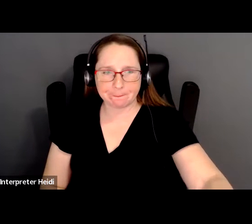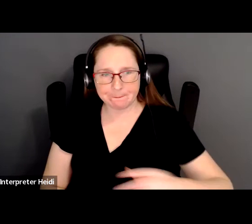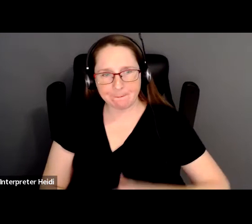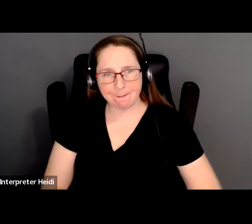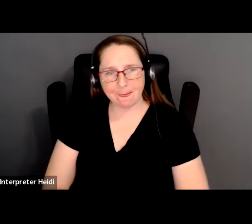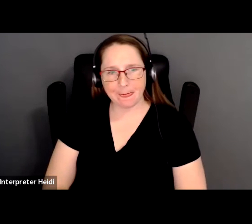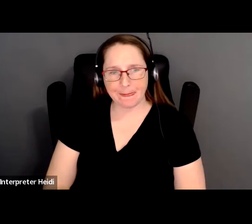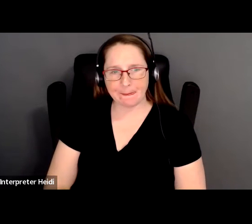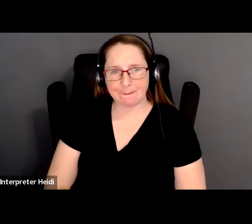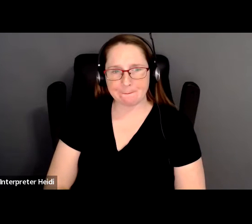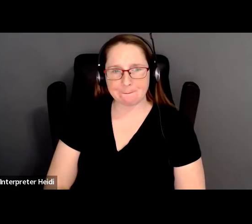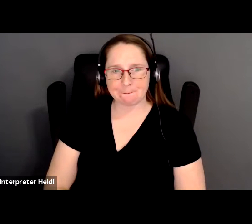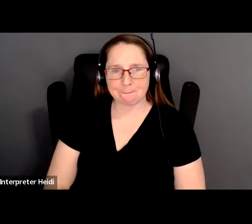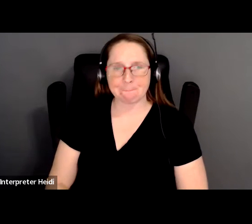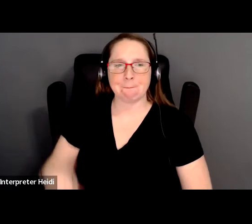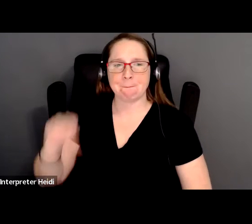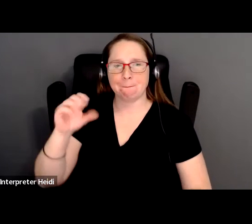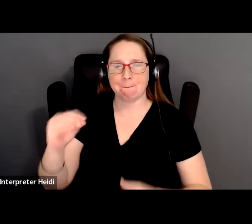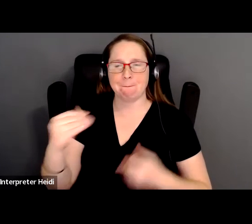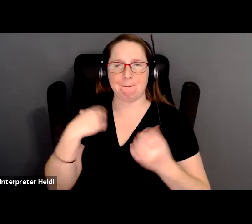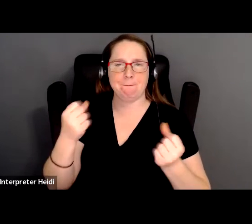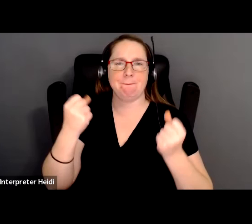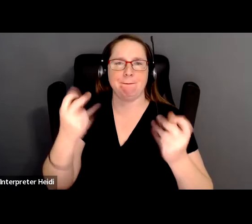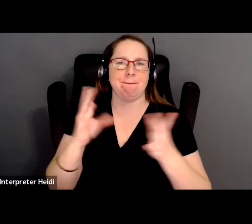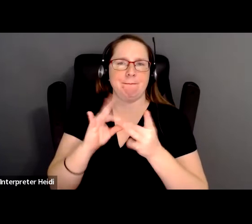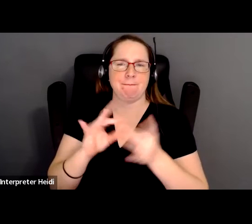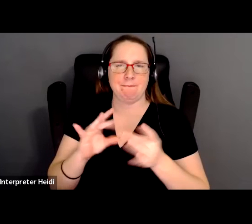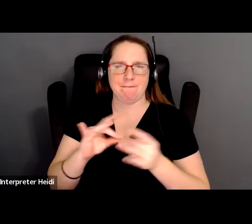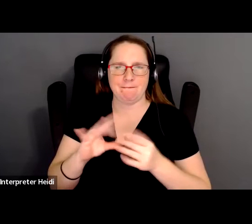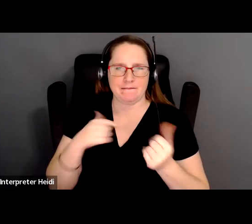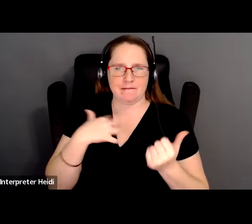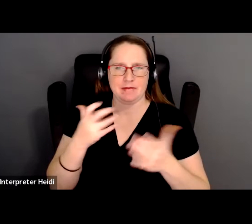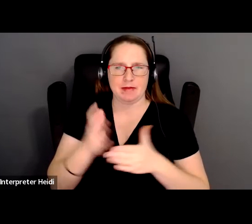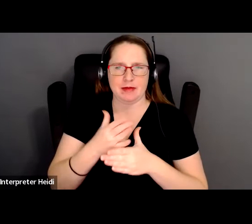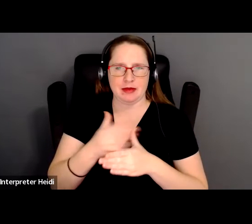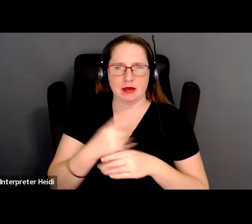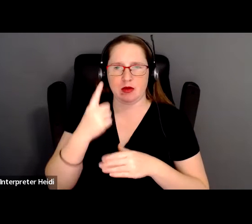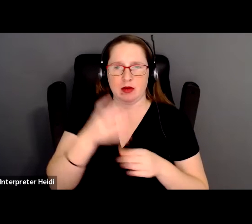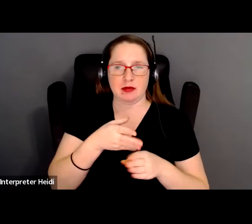So I have several messages that I want to share. One of the main messages that